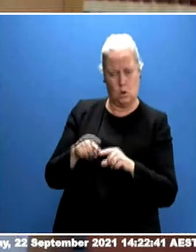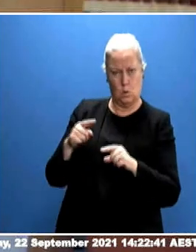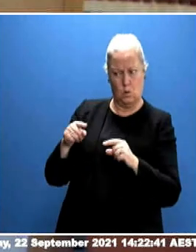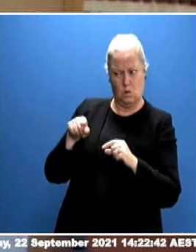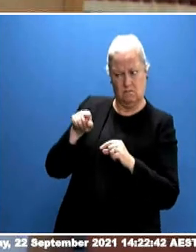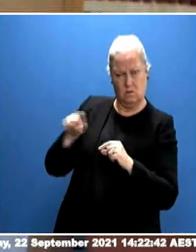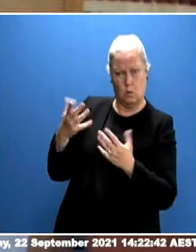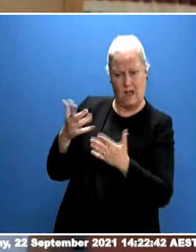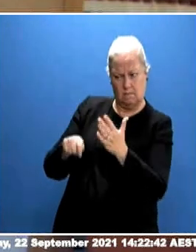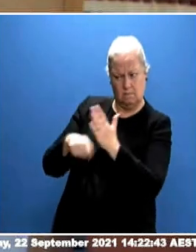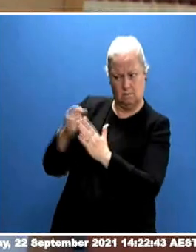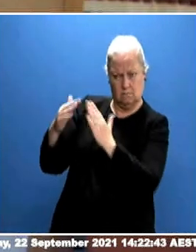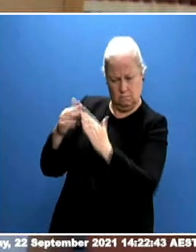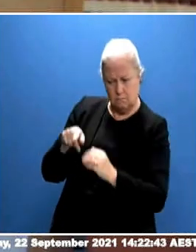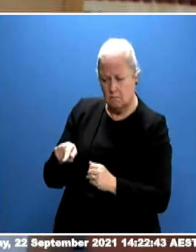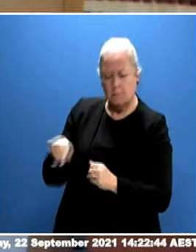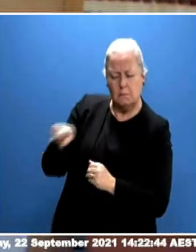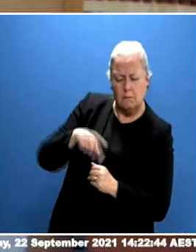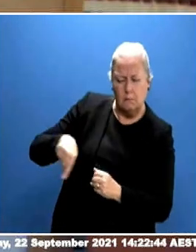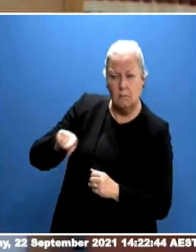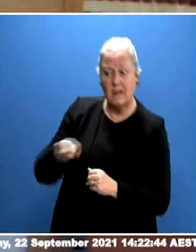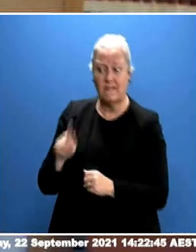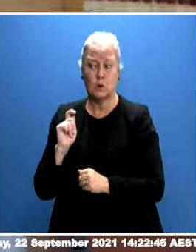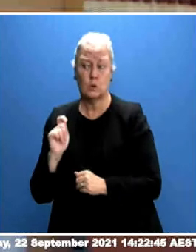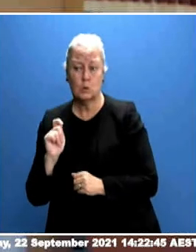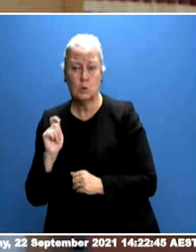were to their dates of discharge.